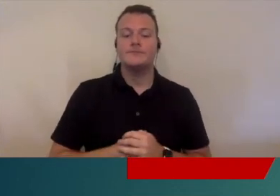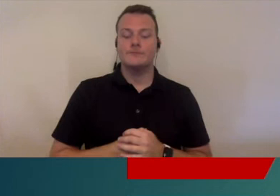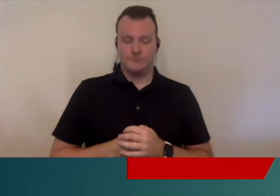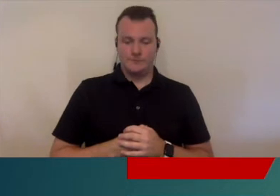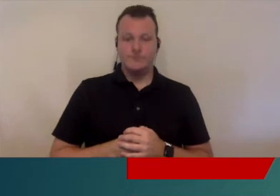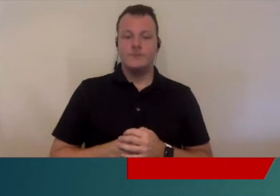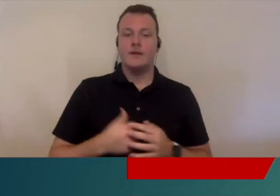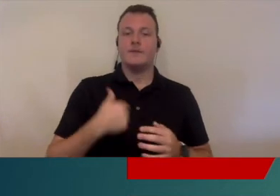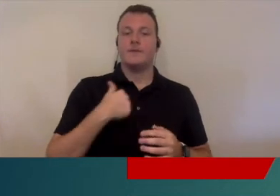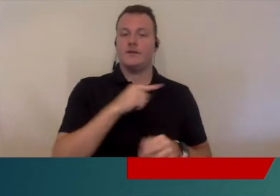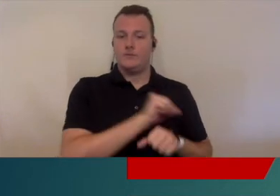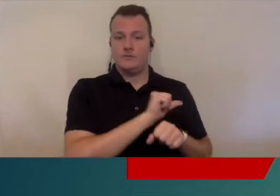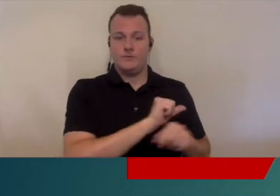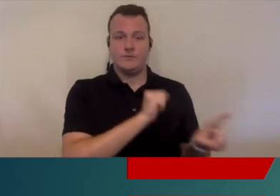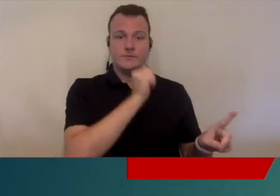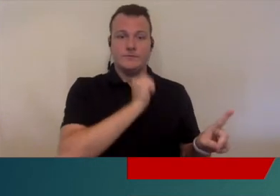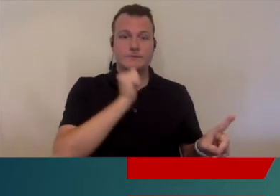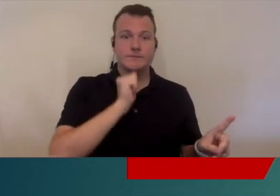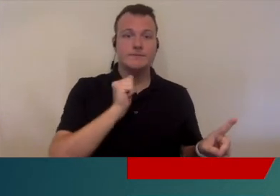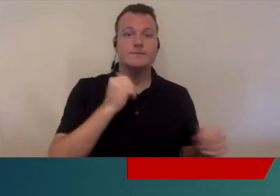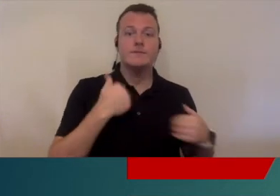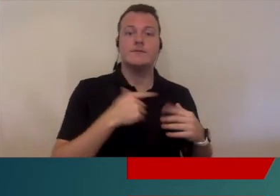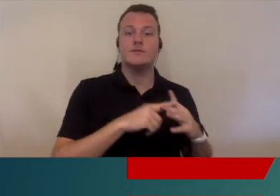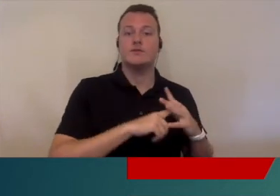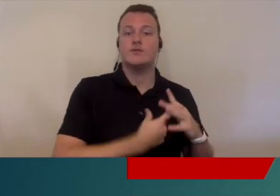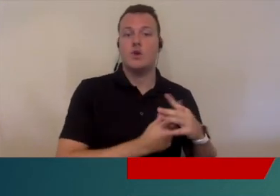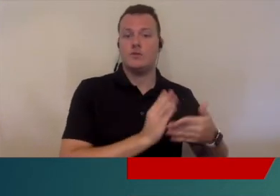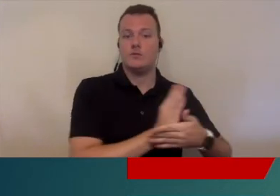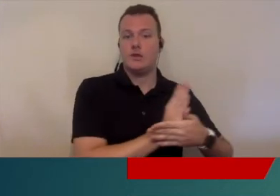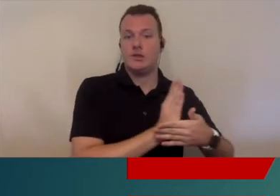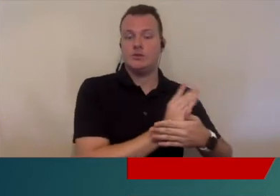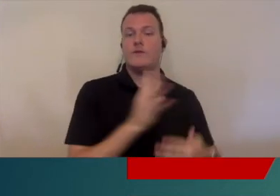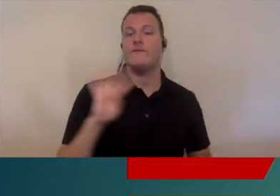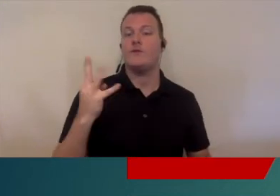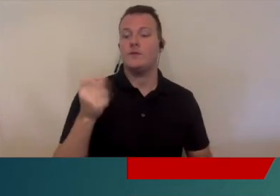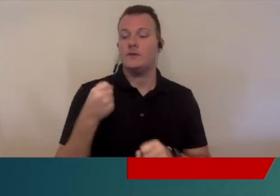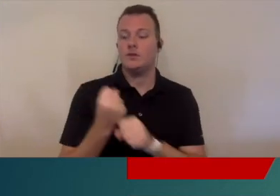working in Arizona, I had my starting range, and one of our fourth years was